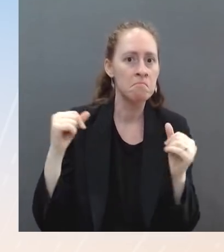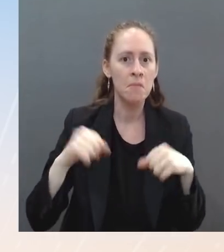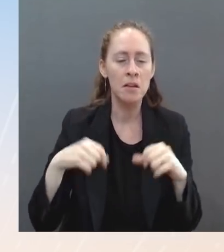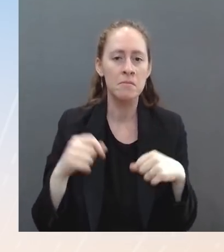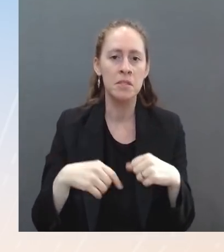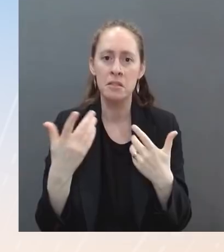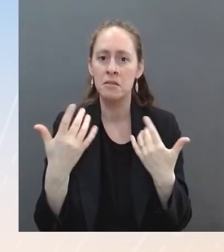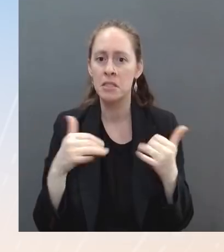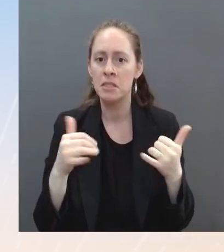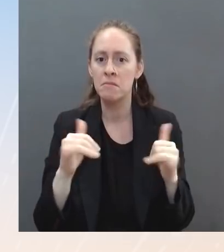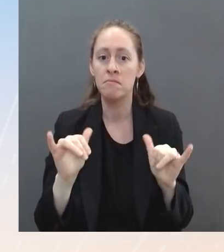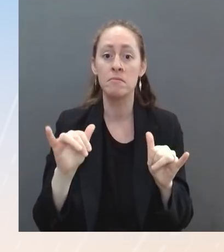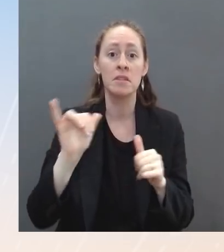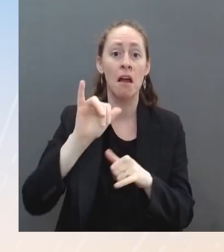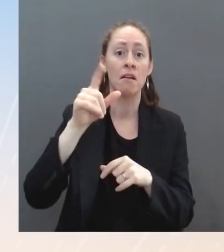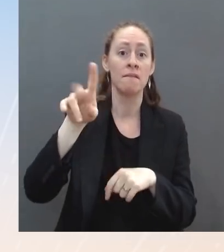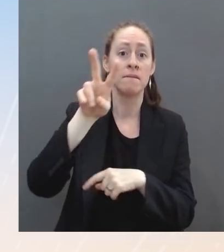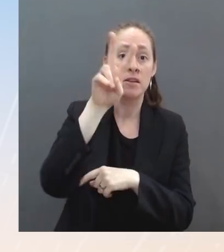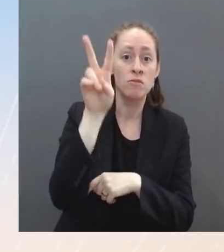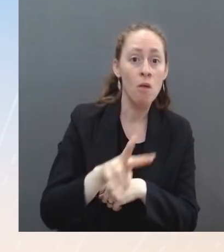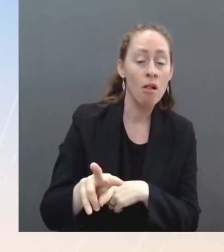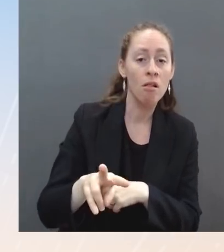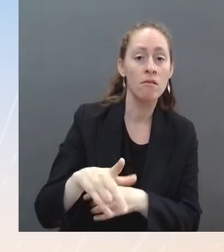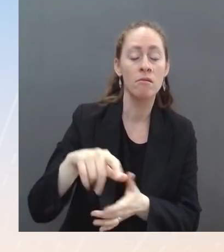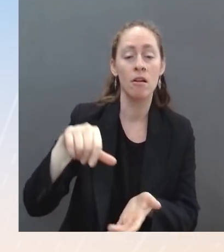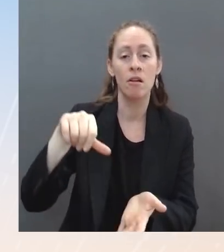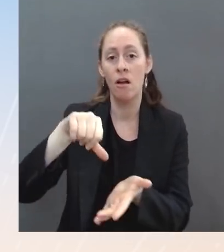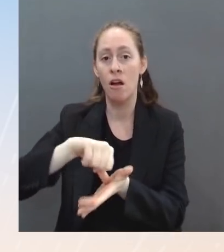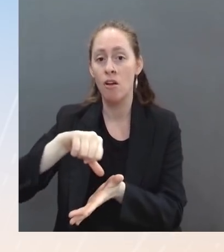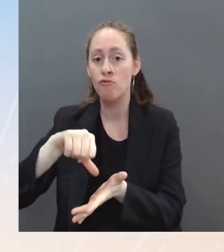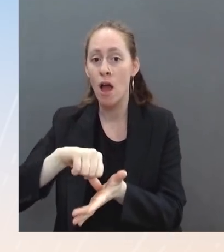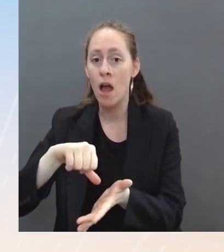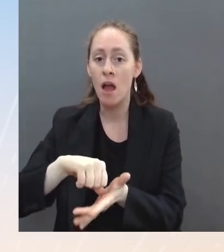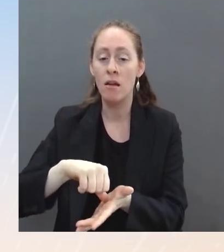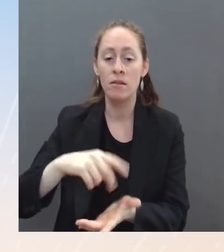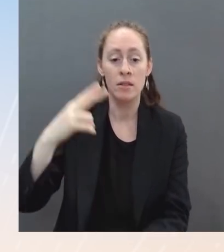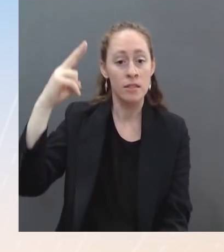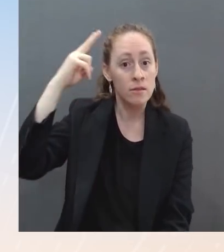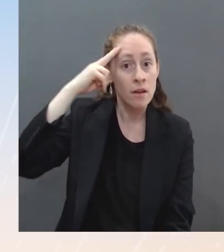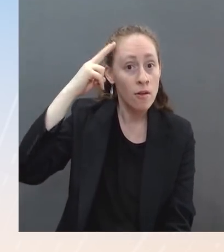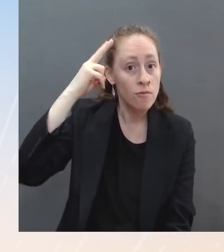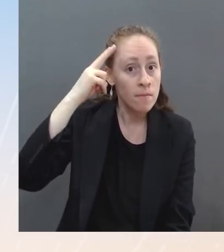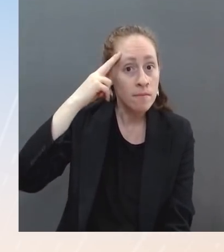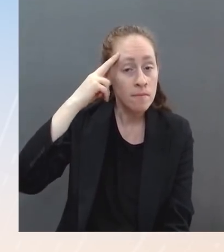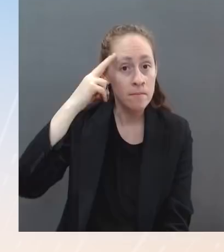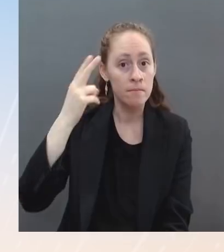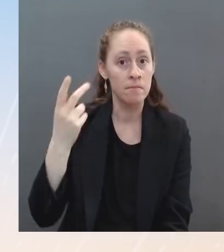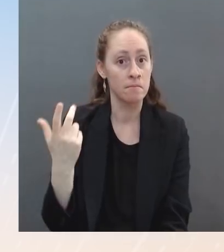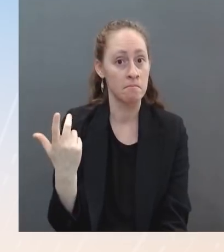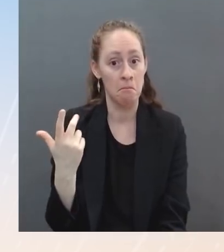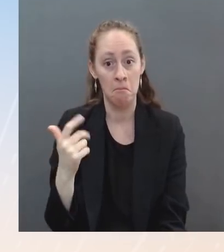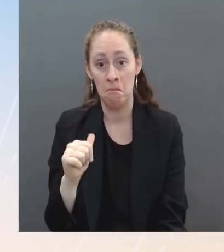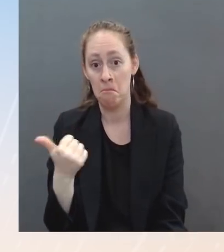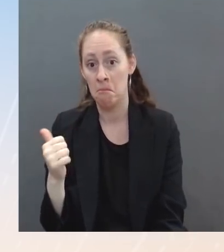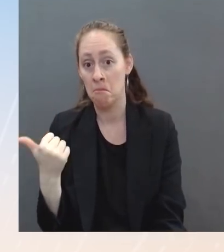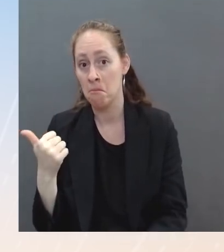or about working out how we can potentially see more of their oil get back on the market. And then, on the "use or lose it" proposal he talked about --